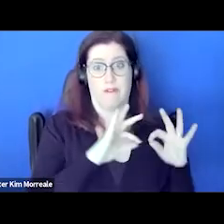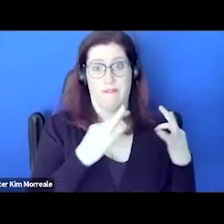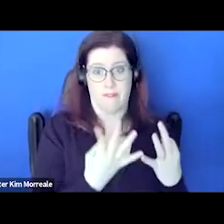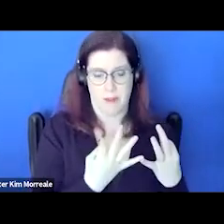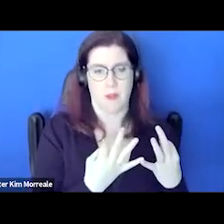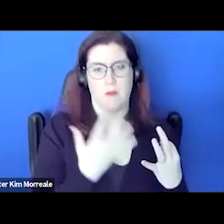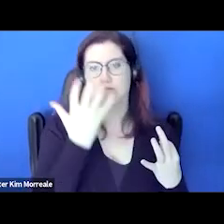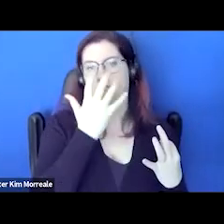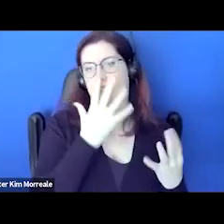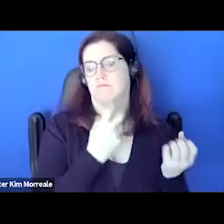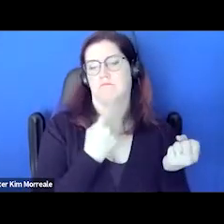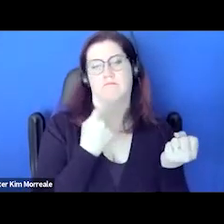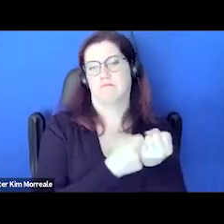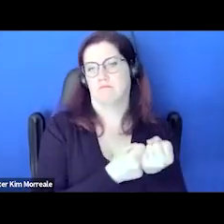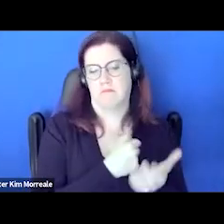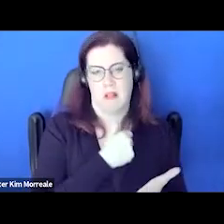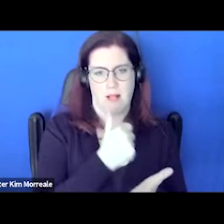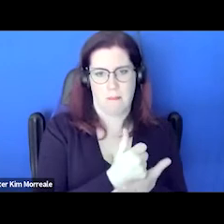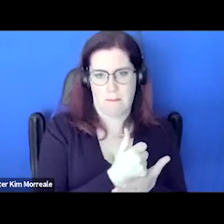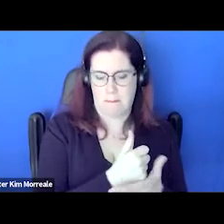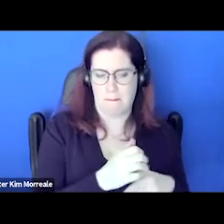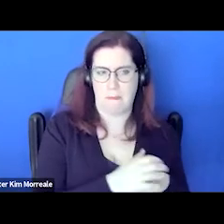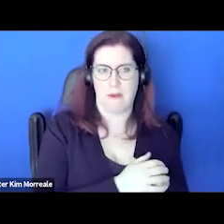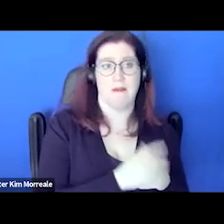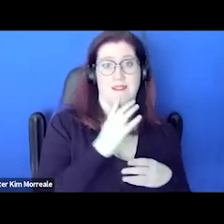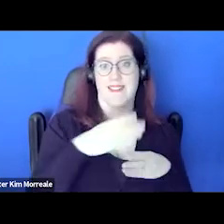And so towards the end, I was able to tap